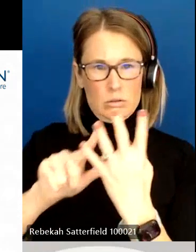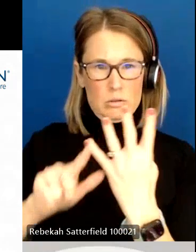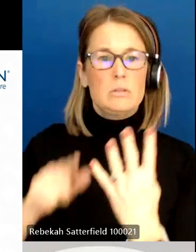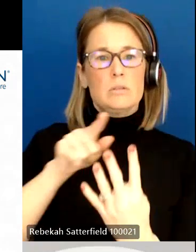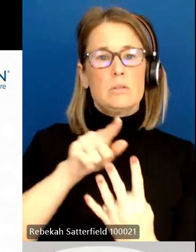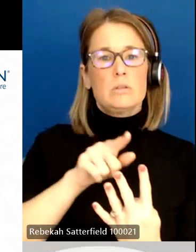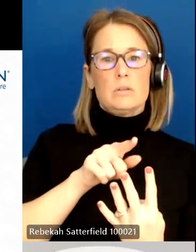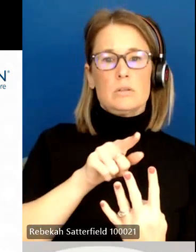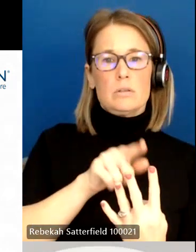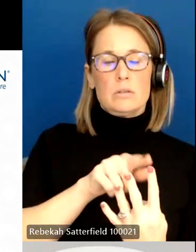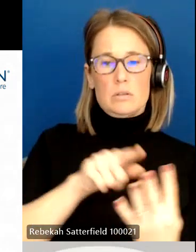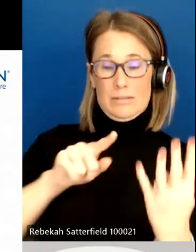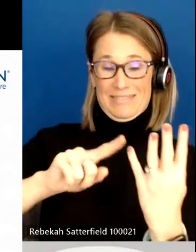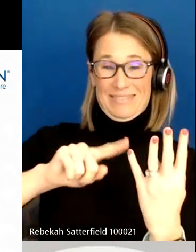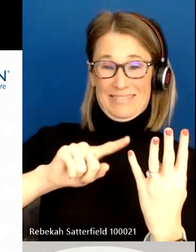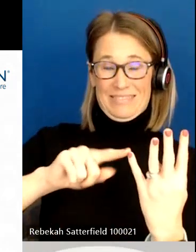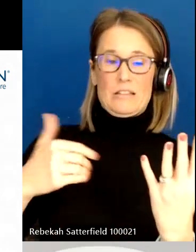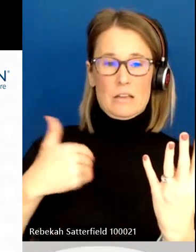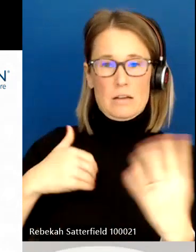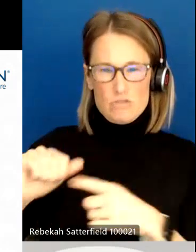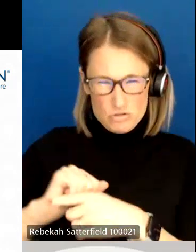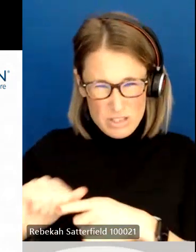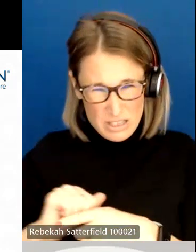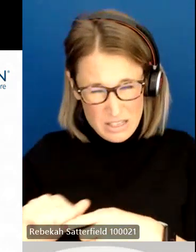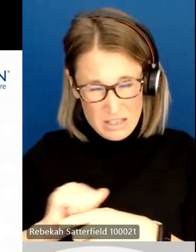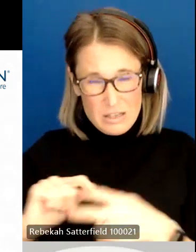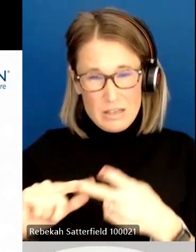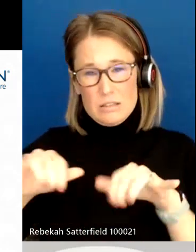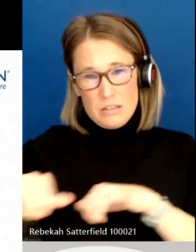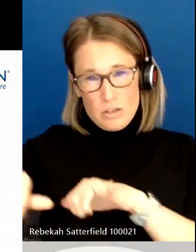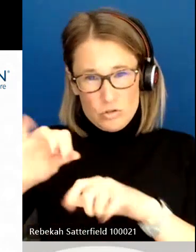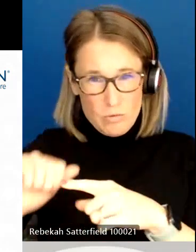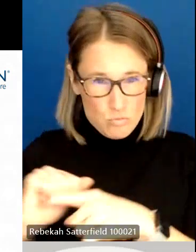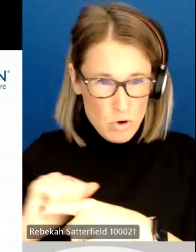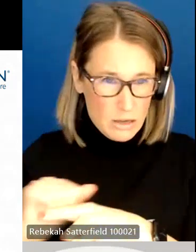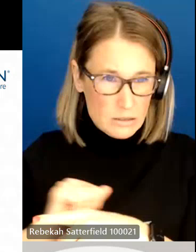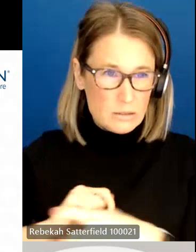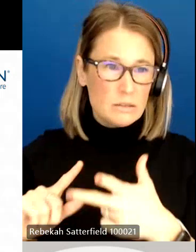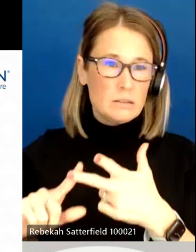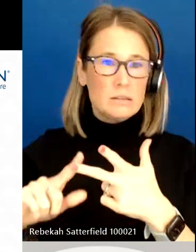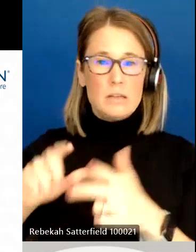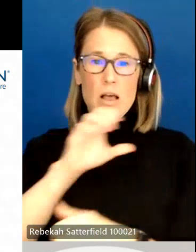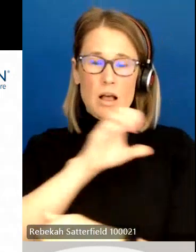and ethics standards of practice uh client confidentiality and people who are qualified